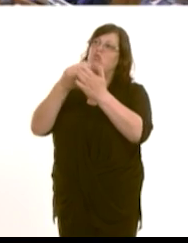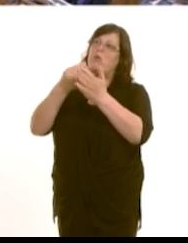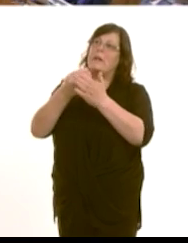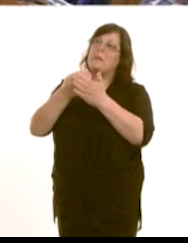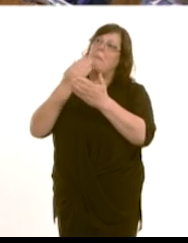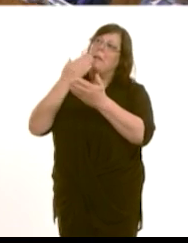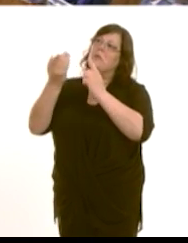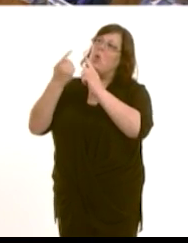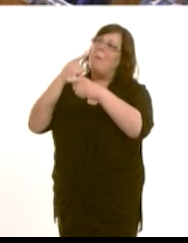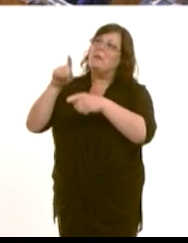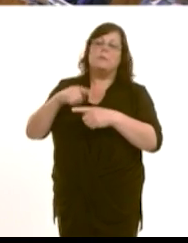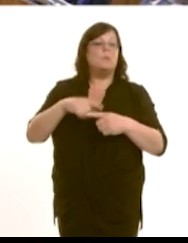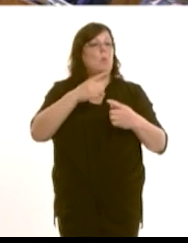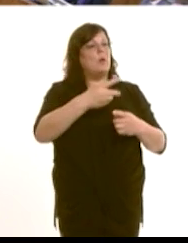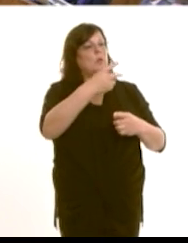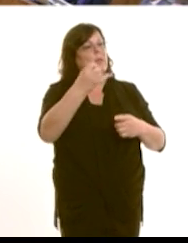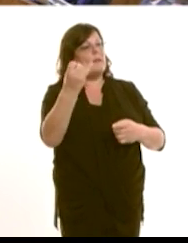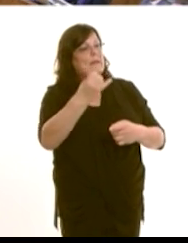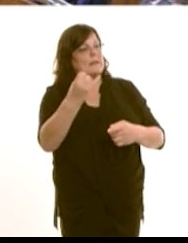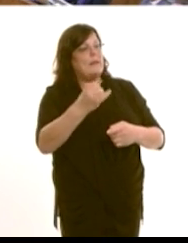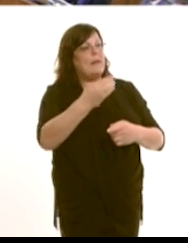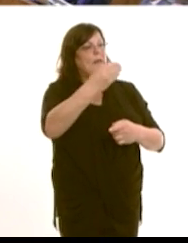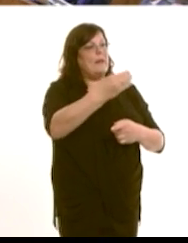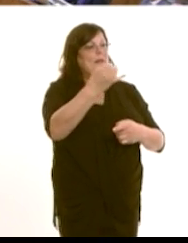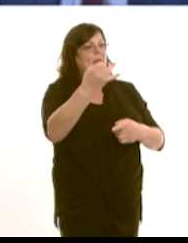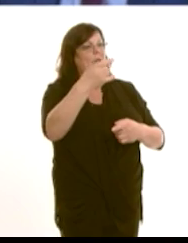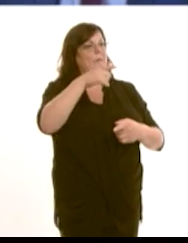In 2015-16, billing authorities collected 97.2 per cent of council tax billed.